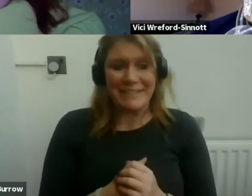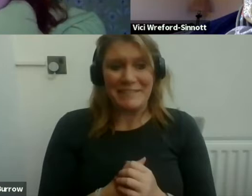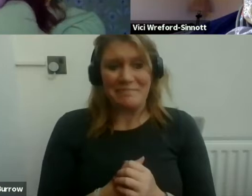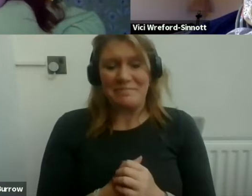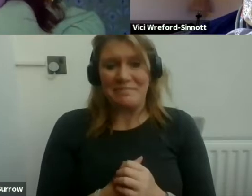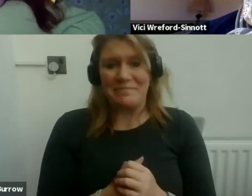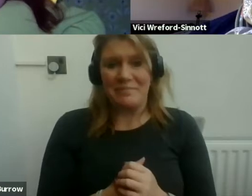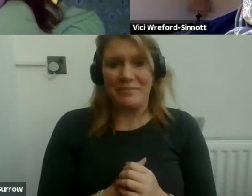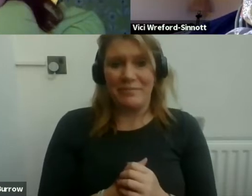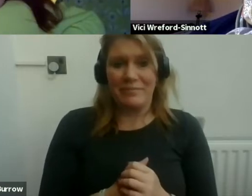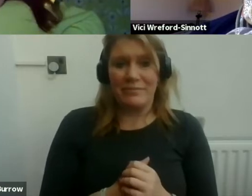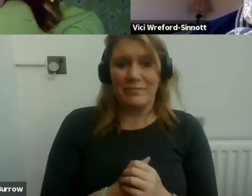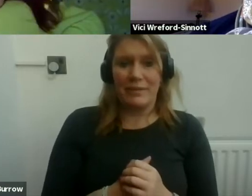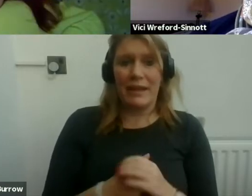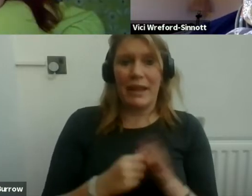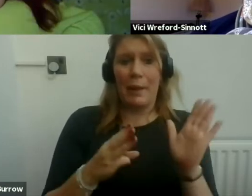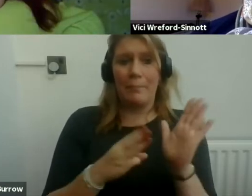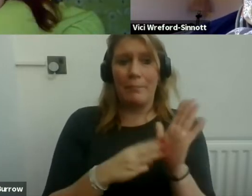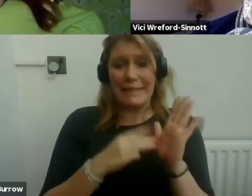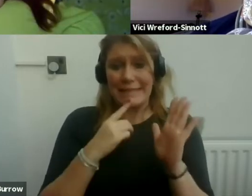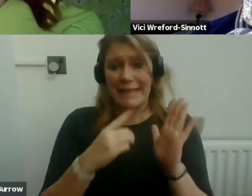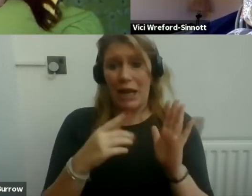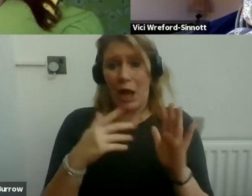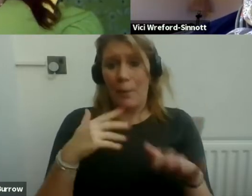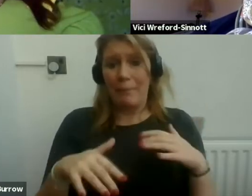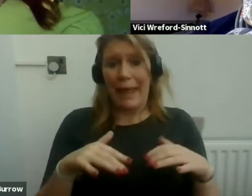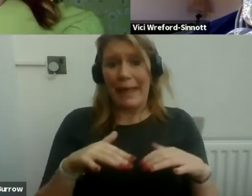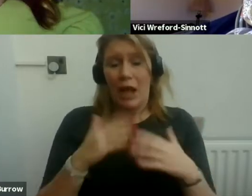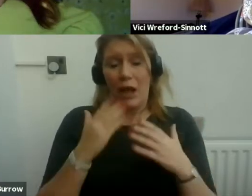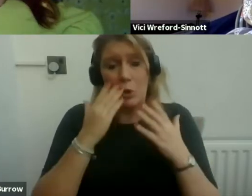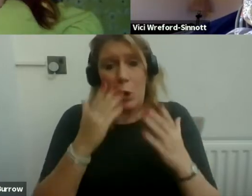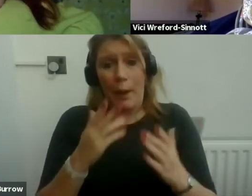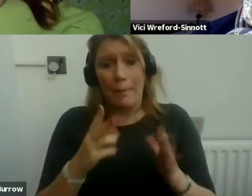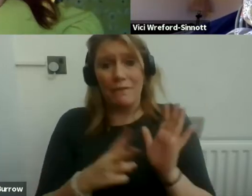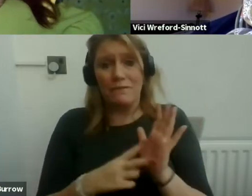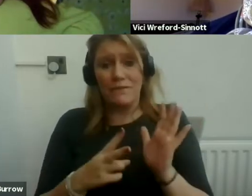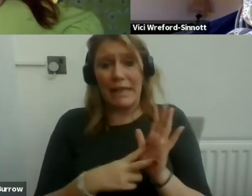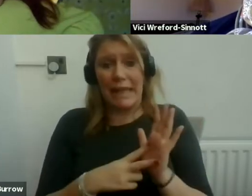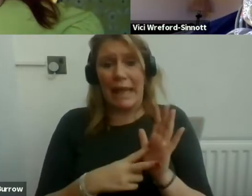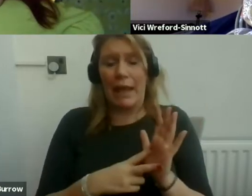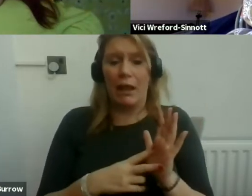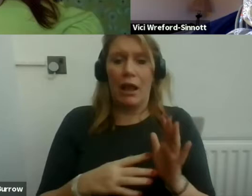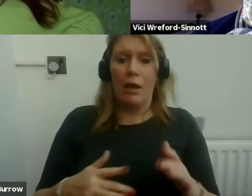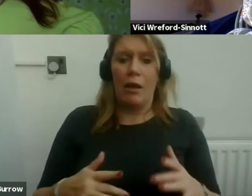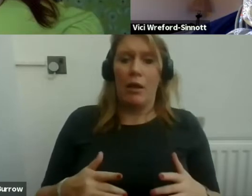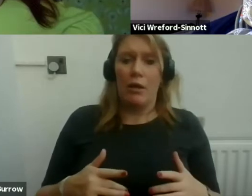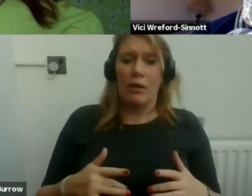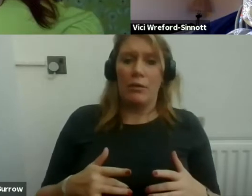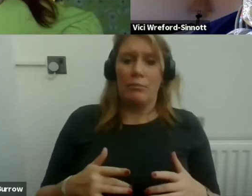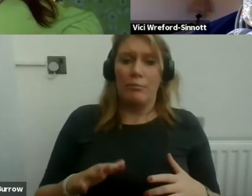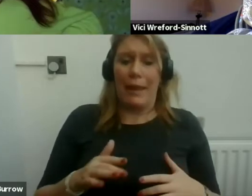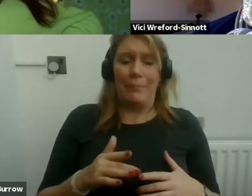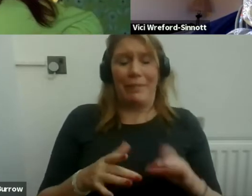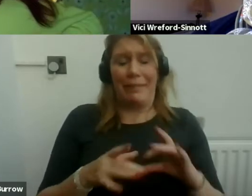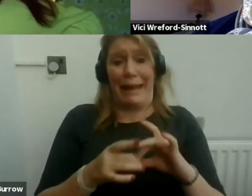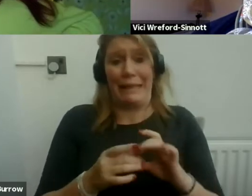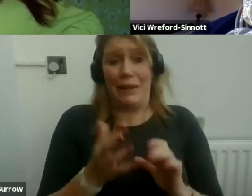I was amazed actually I don't know about Vici but probably just shows what an